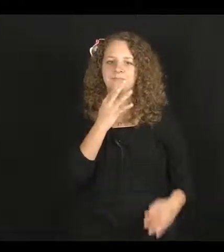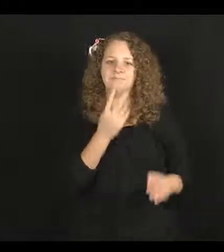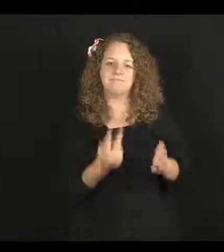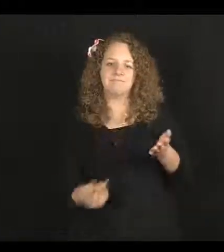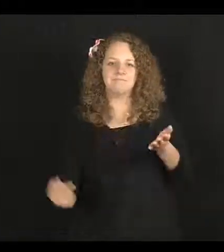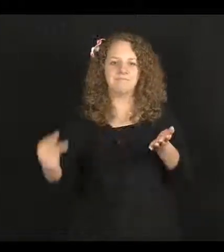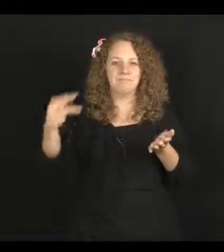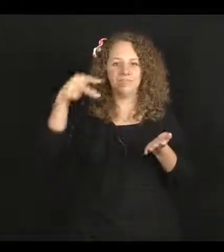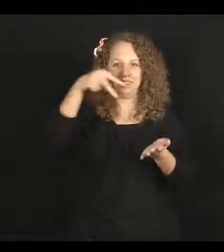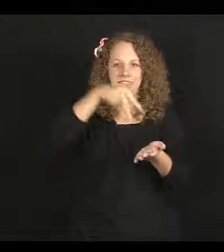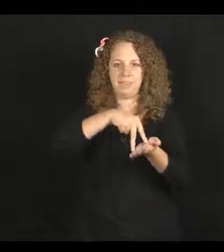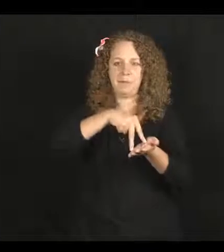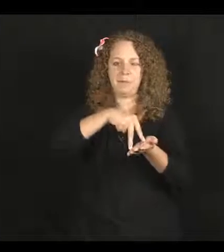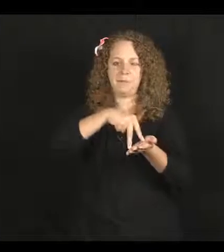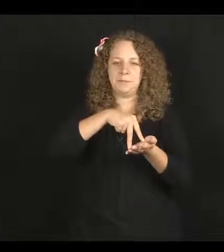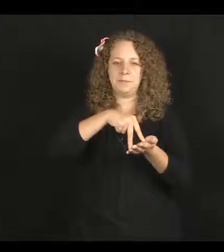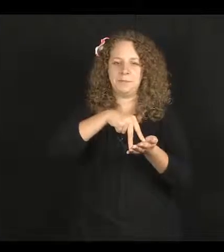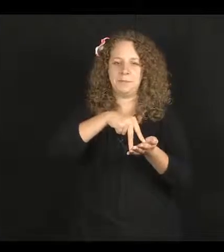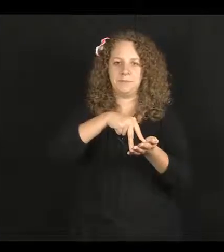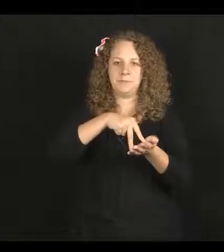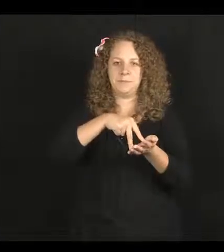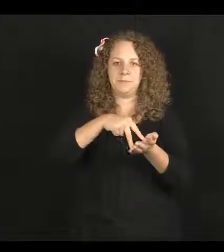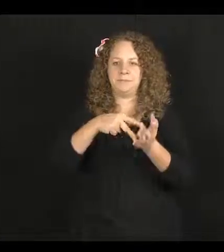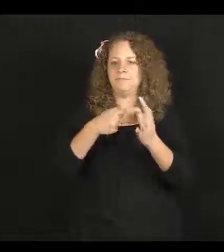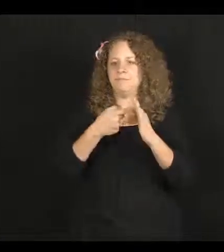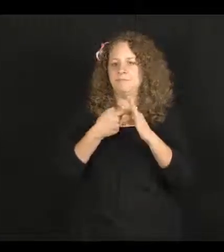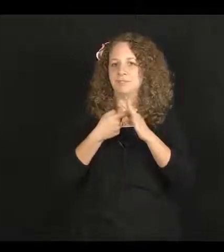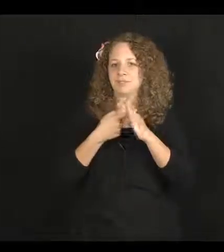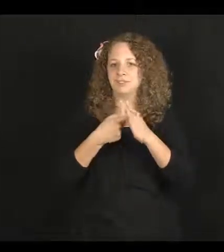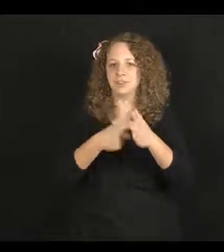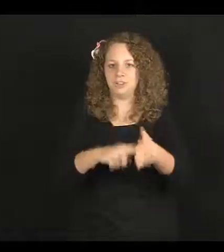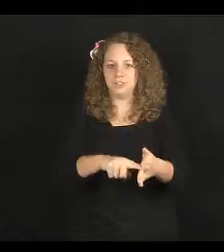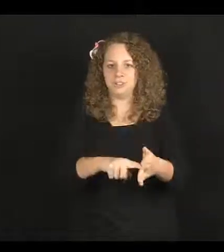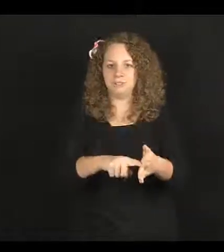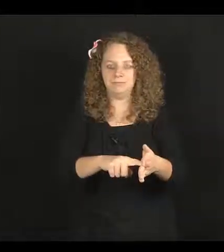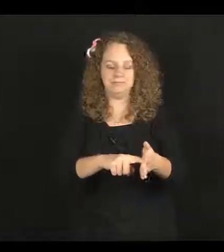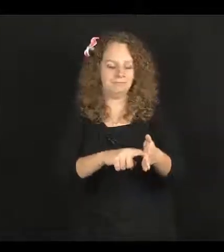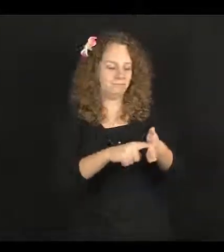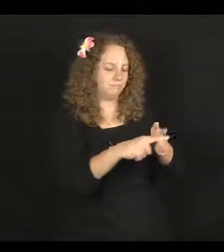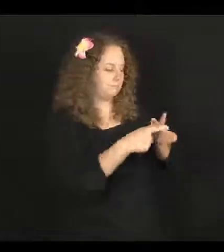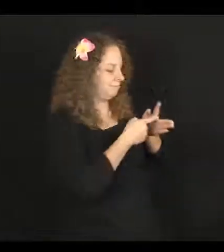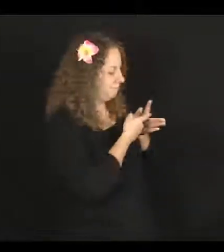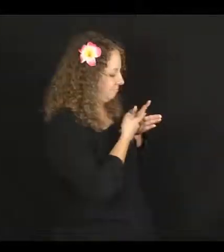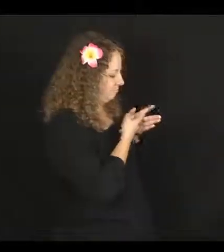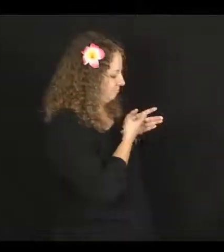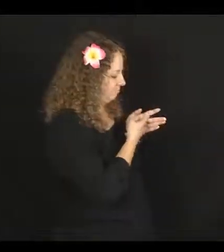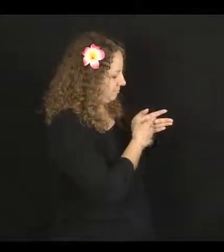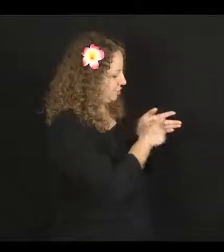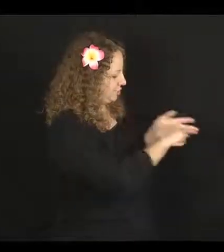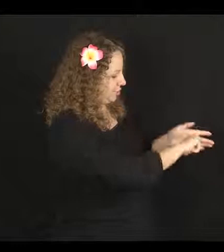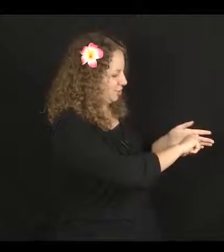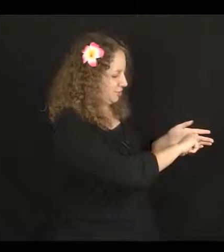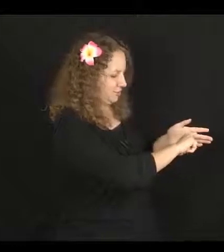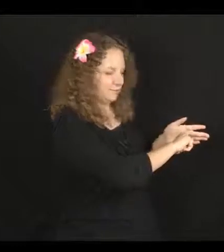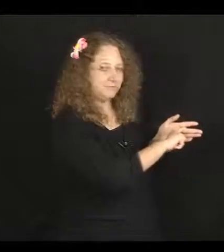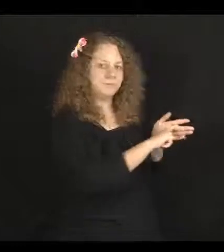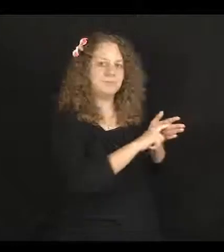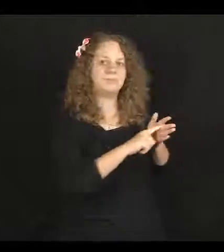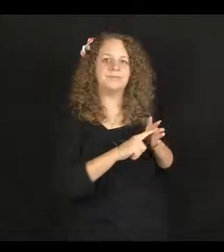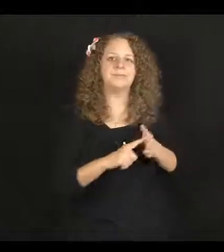STAND-UP START … START